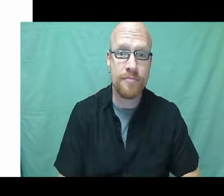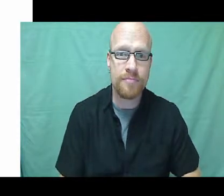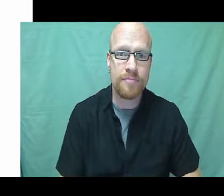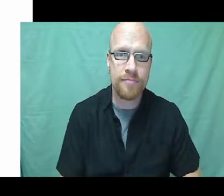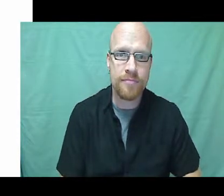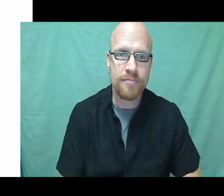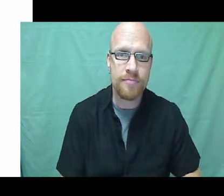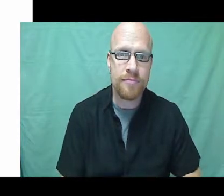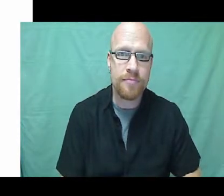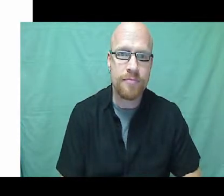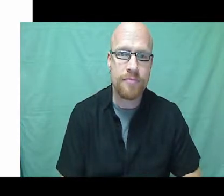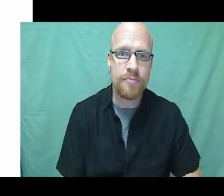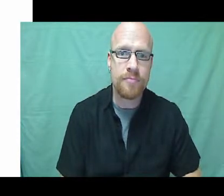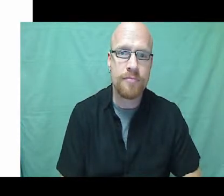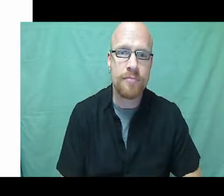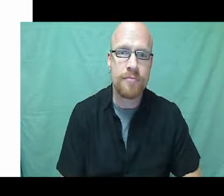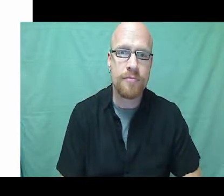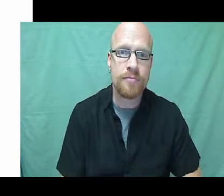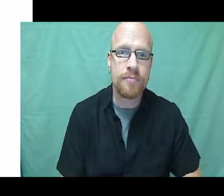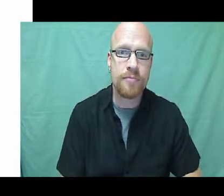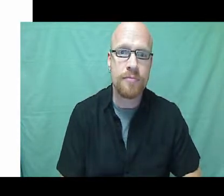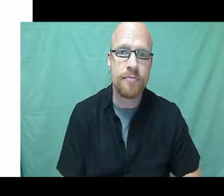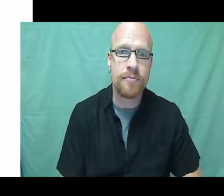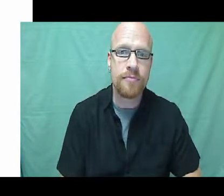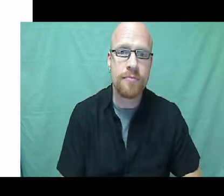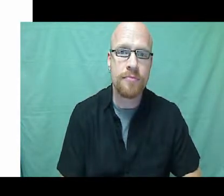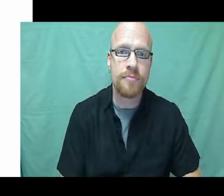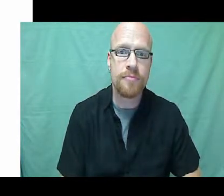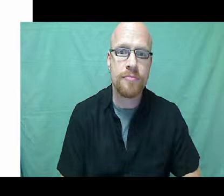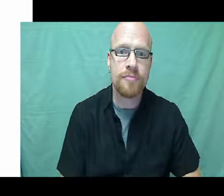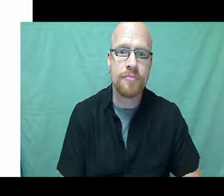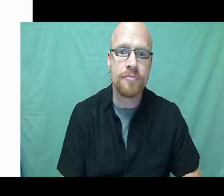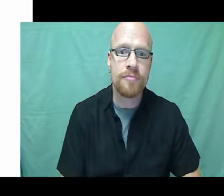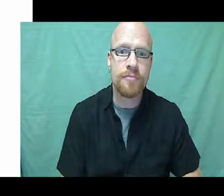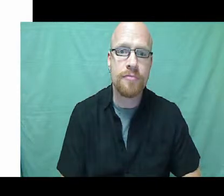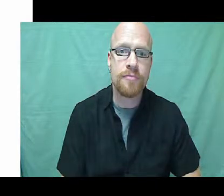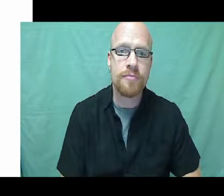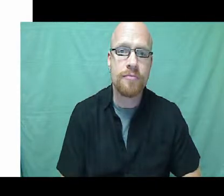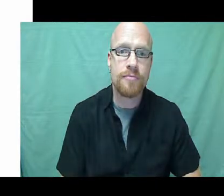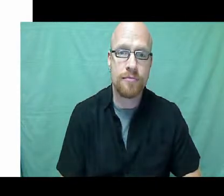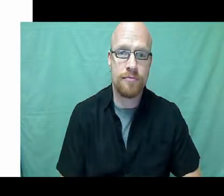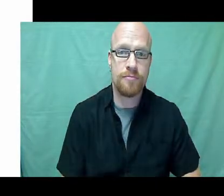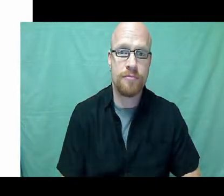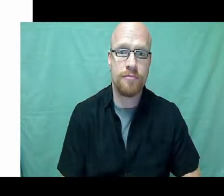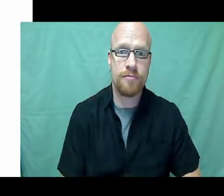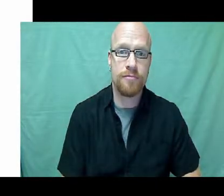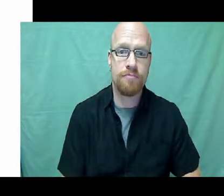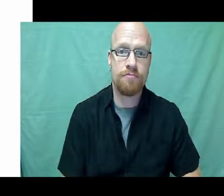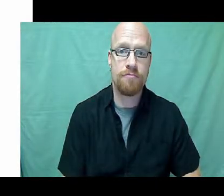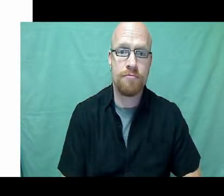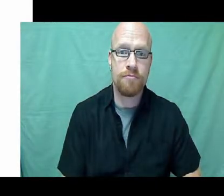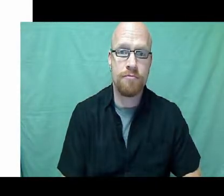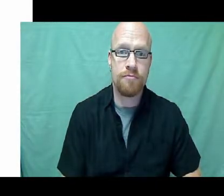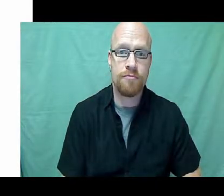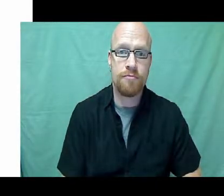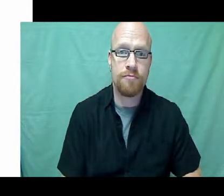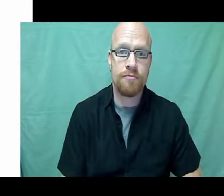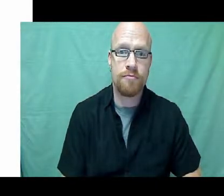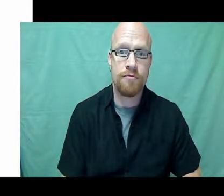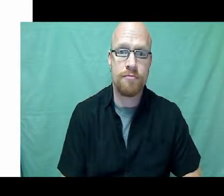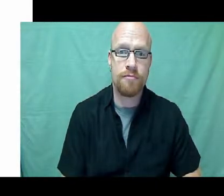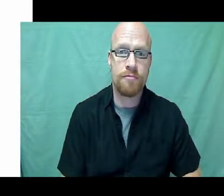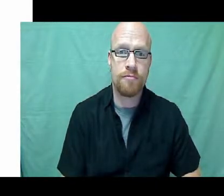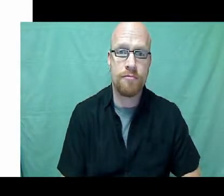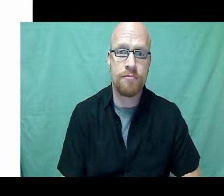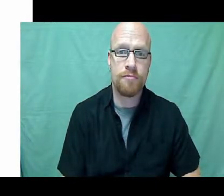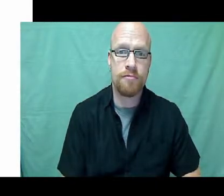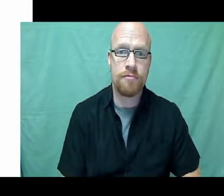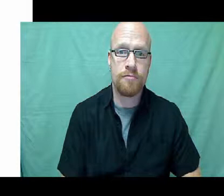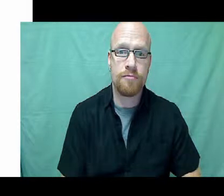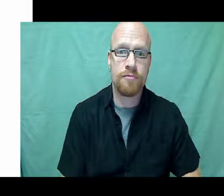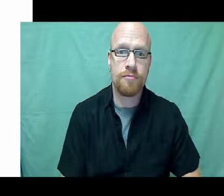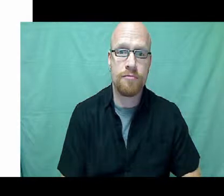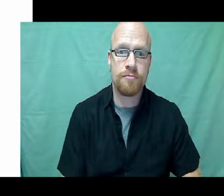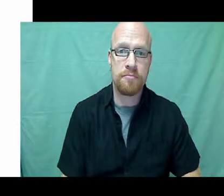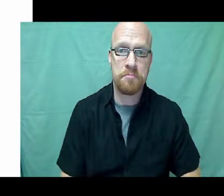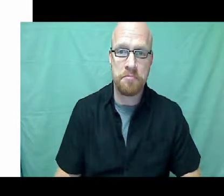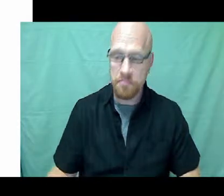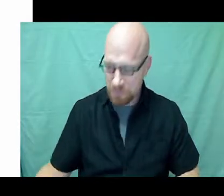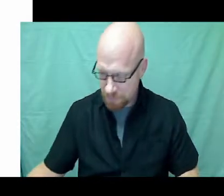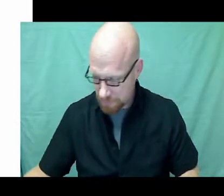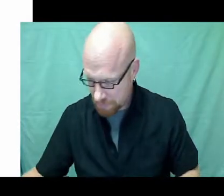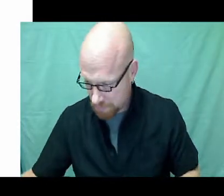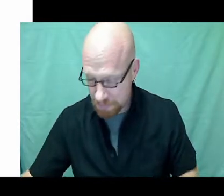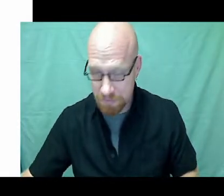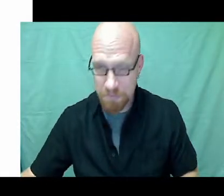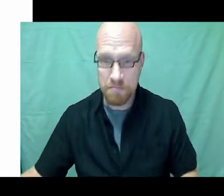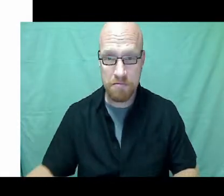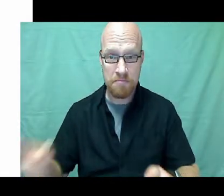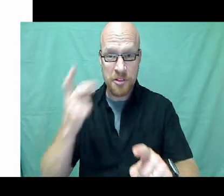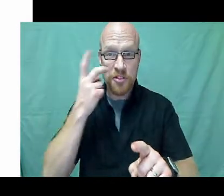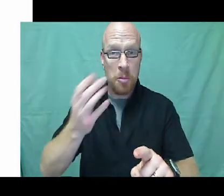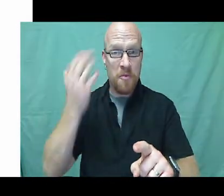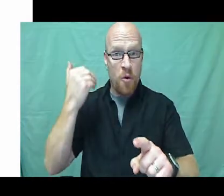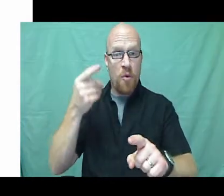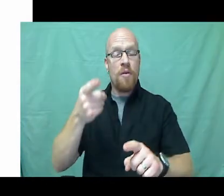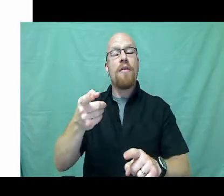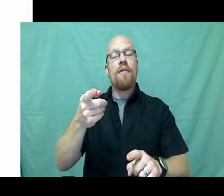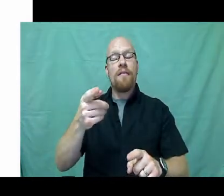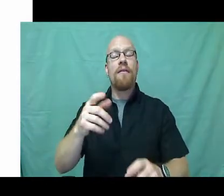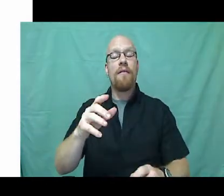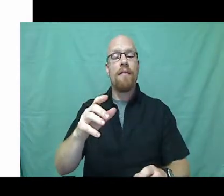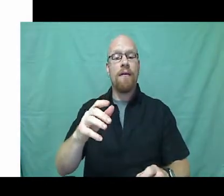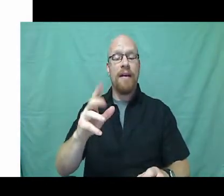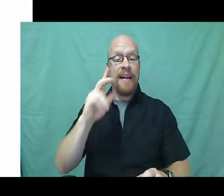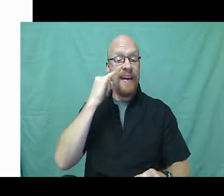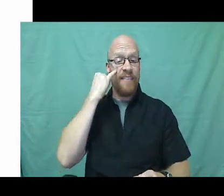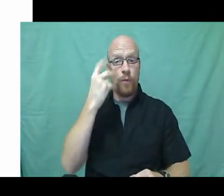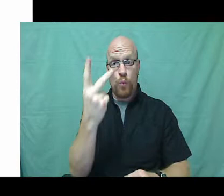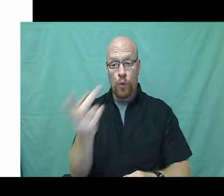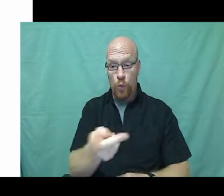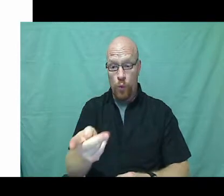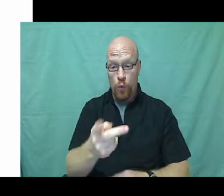[ Pause ]